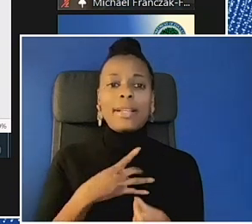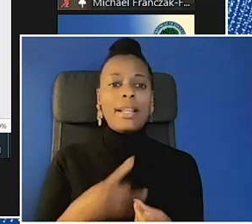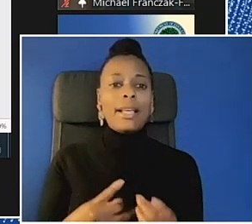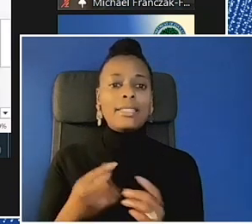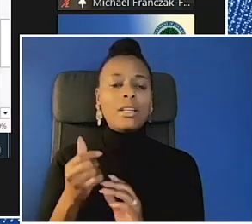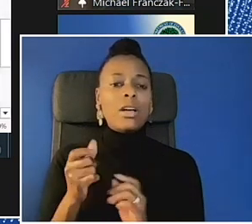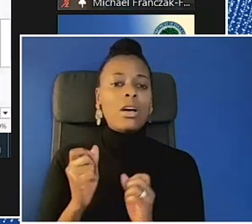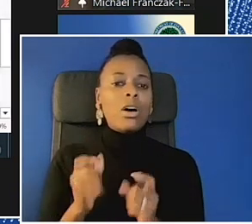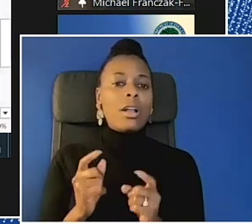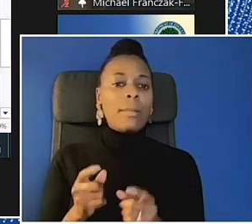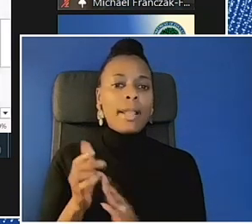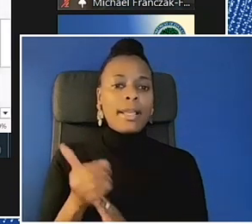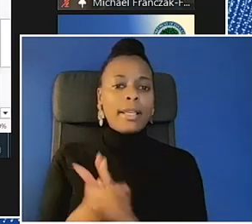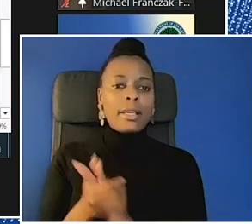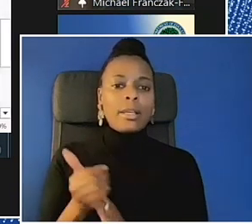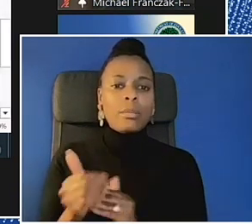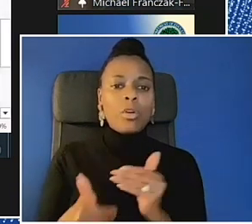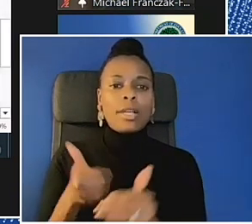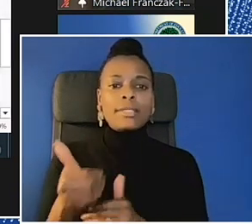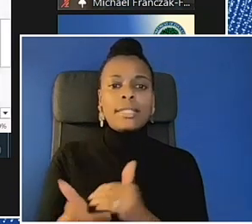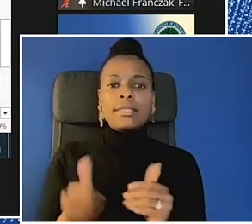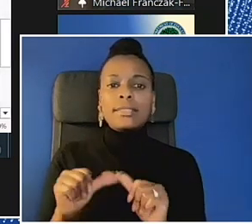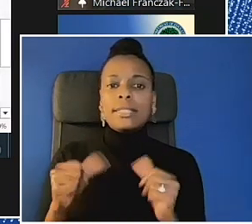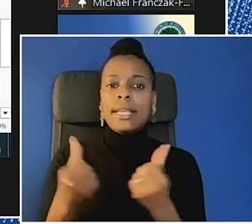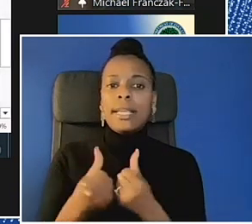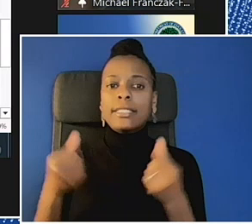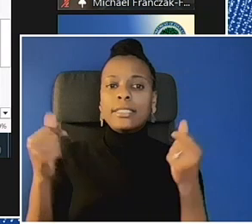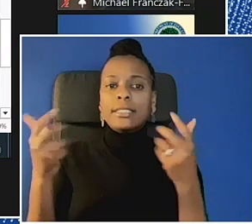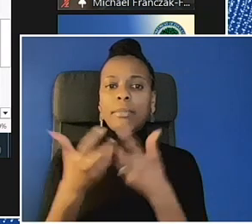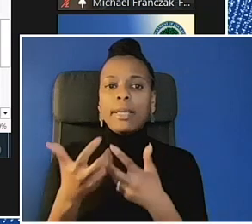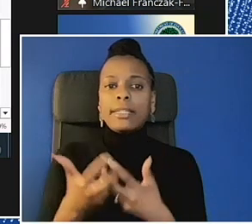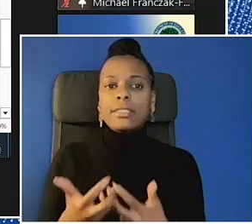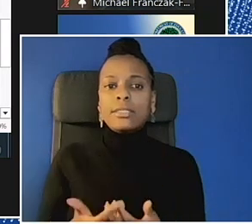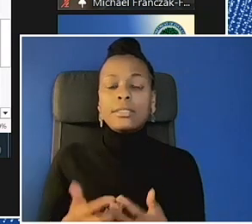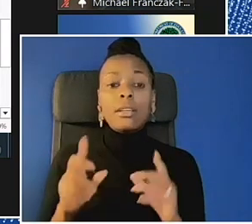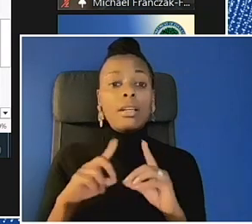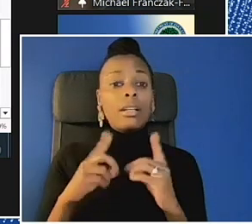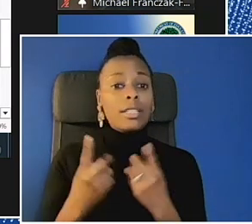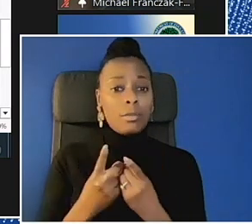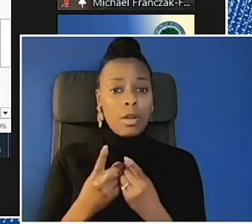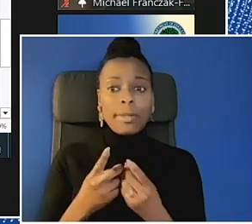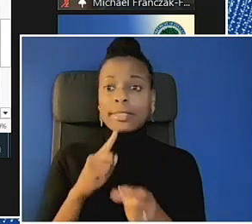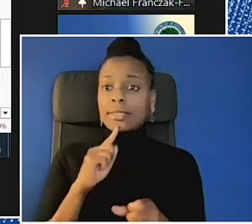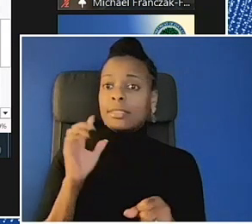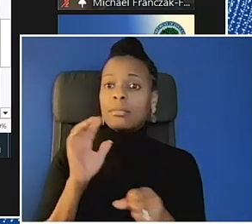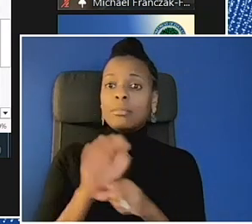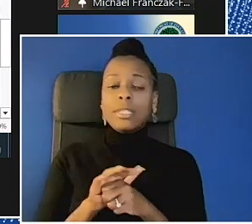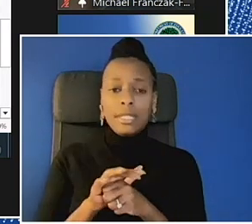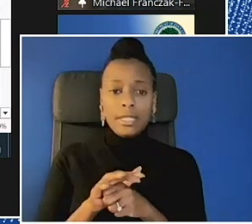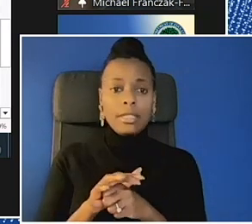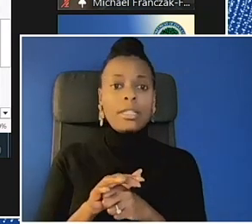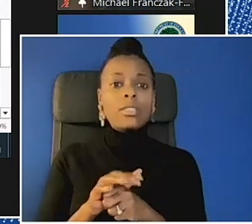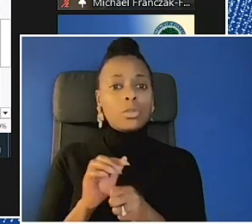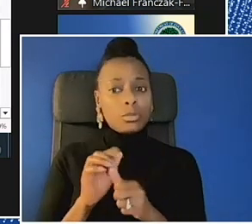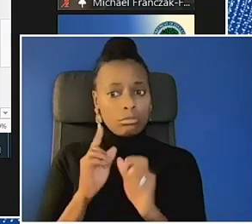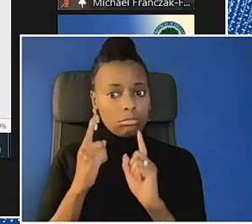matches, and the Department is committed to pursuing automated relief where it makes sense. And the Department can